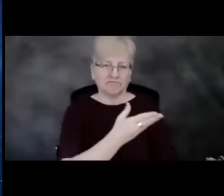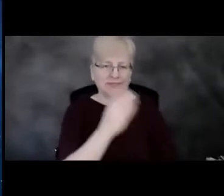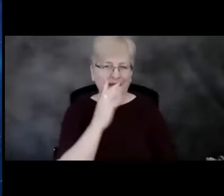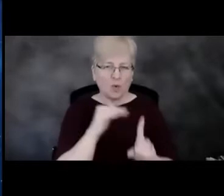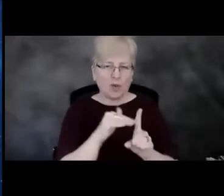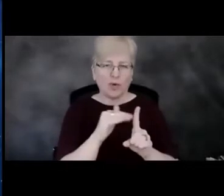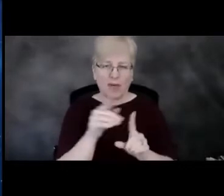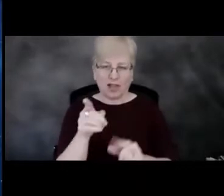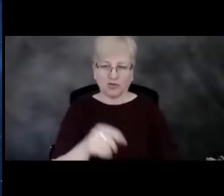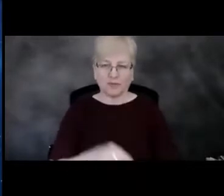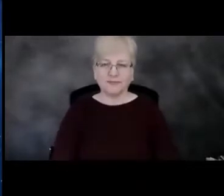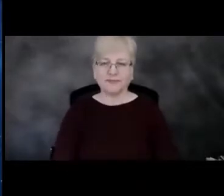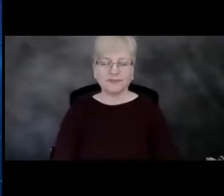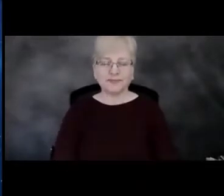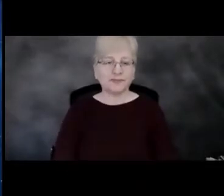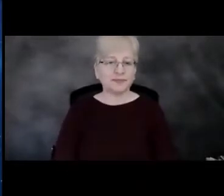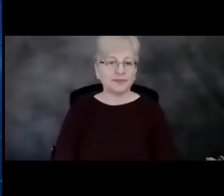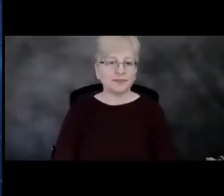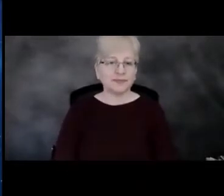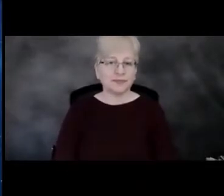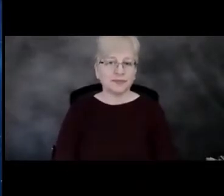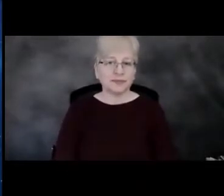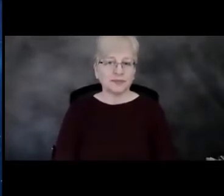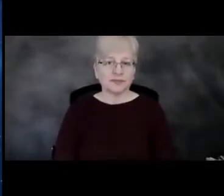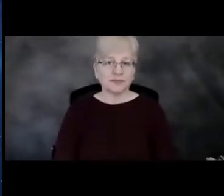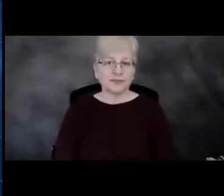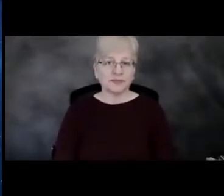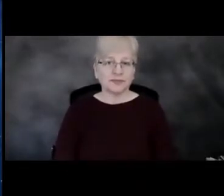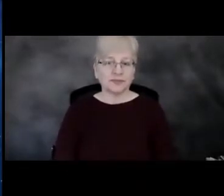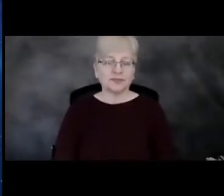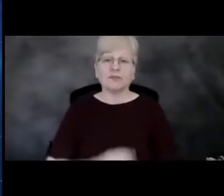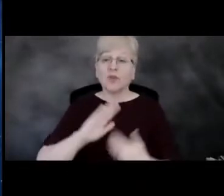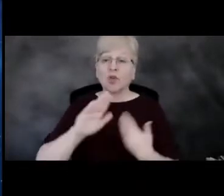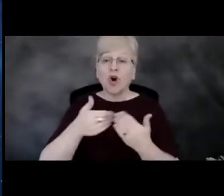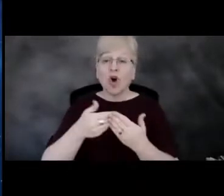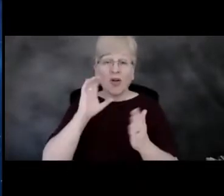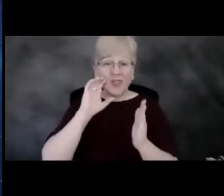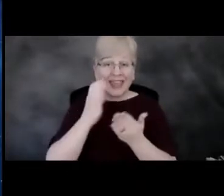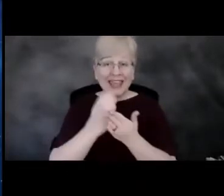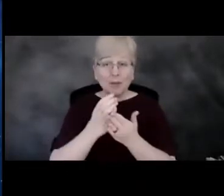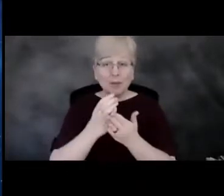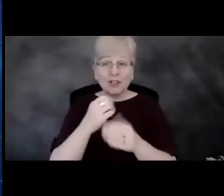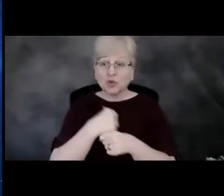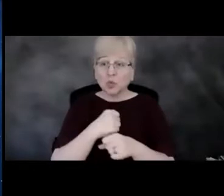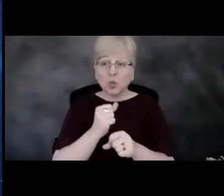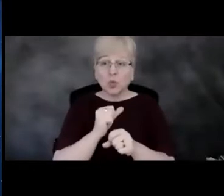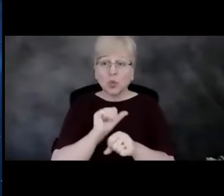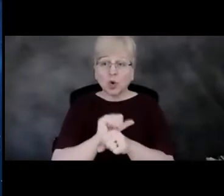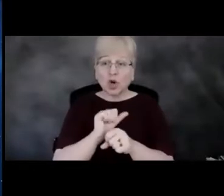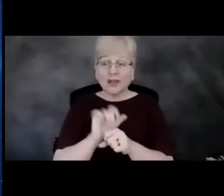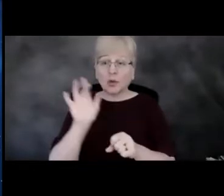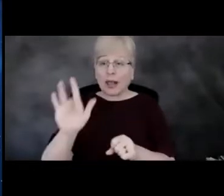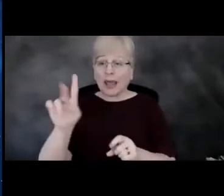16:44:07 All of the image work itself is all drag and drop. I have a bunch of